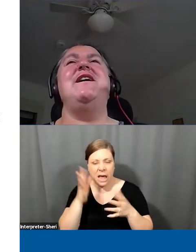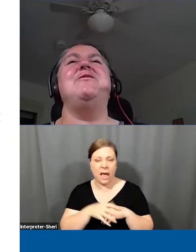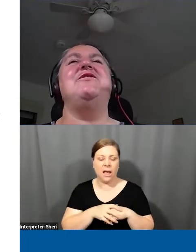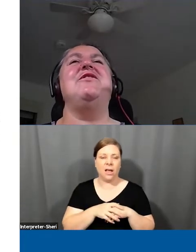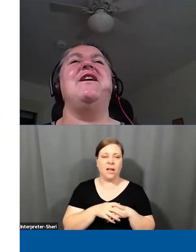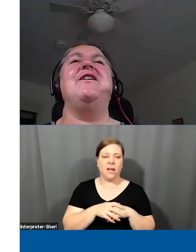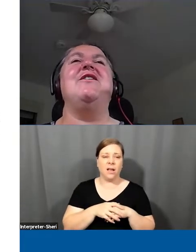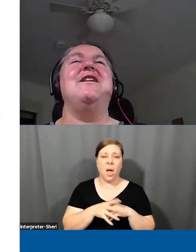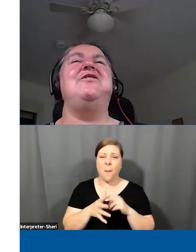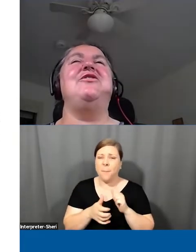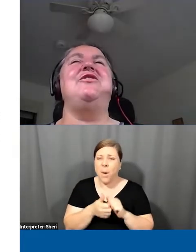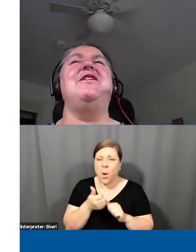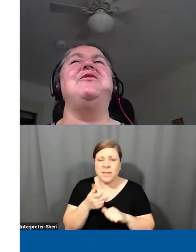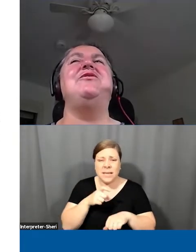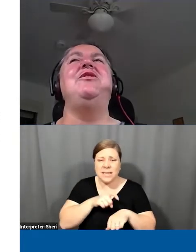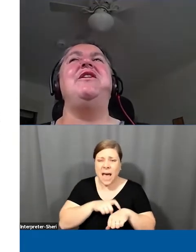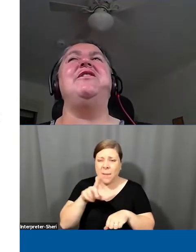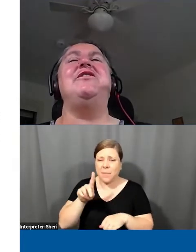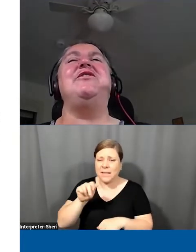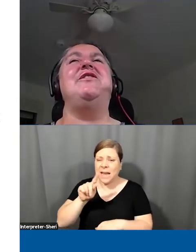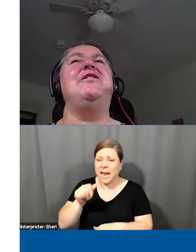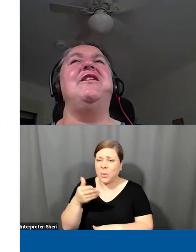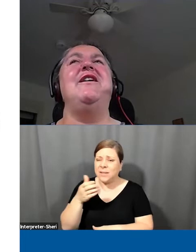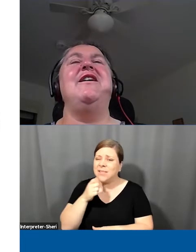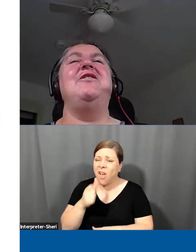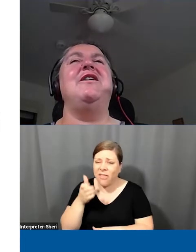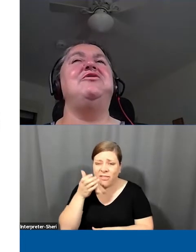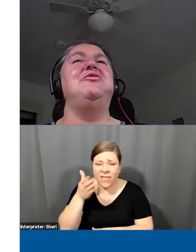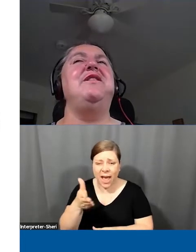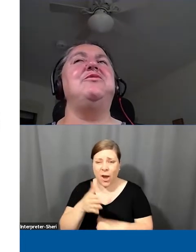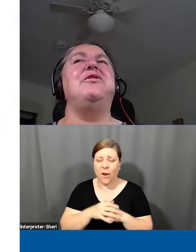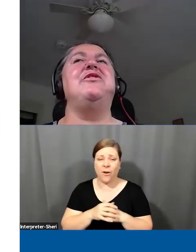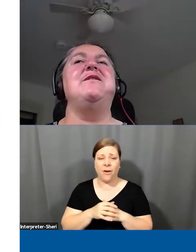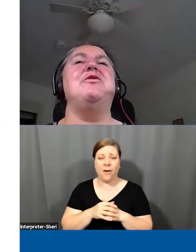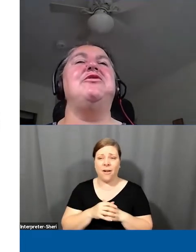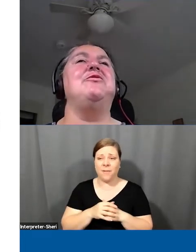the data wasn't there, it was nonexistent, and I was doing this with a sighted person